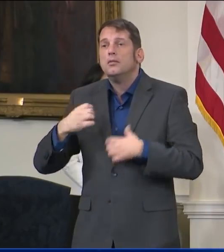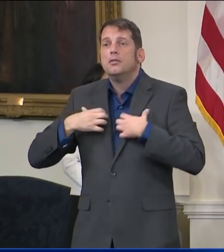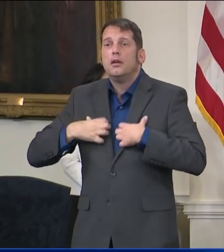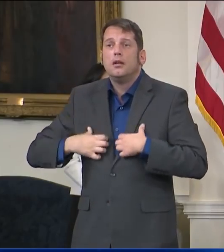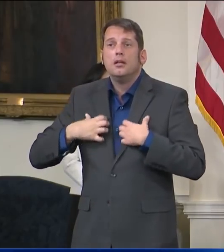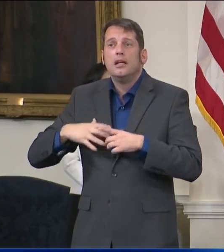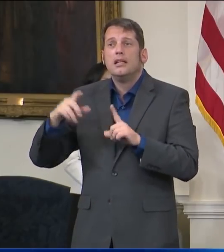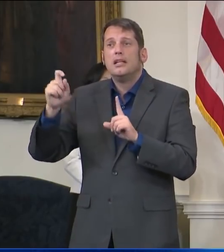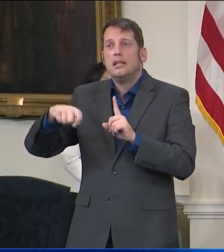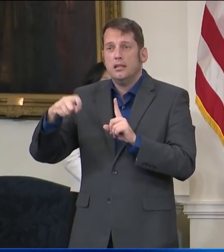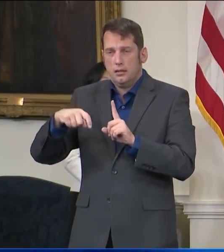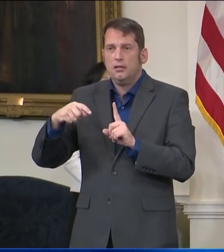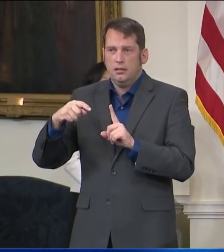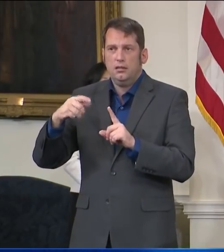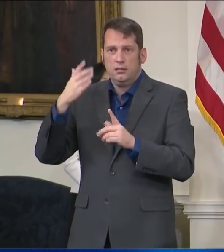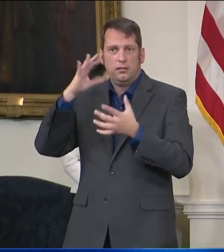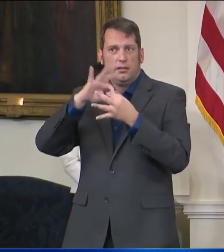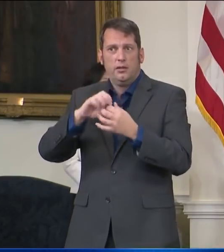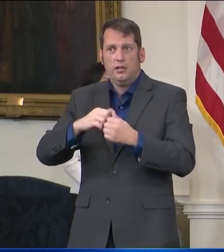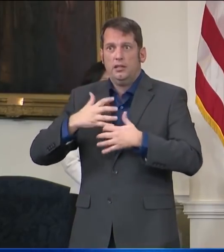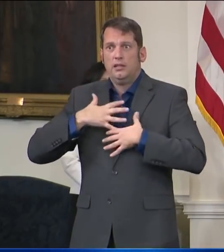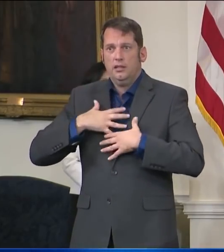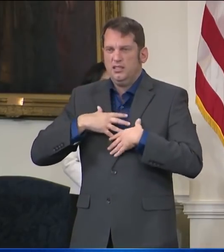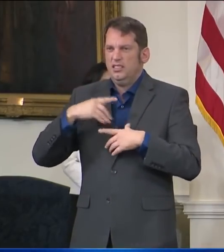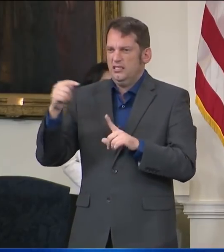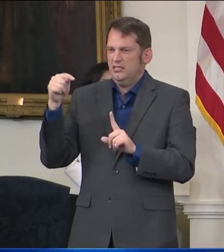ON BYPASS TO TREAT THEIR LUNG FAILURE.